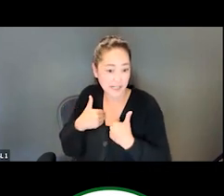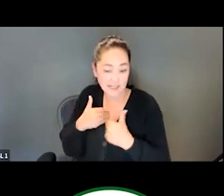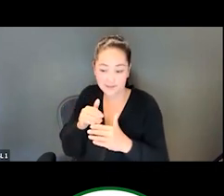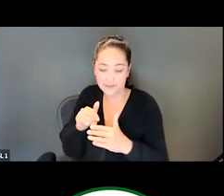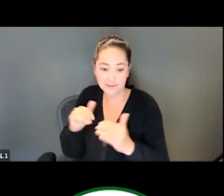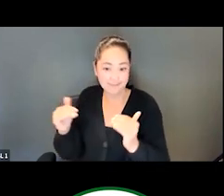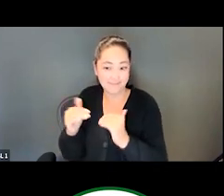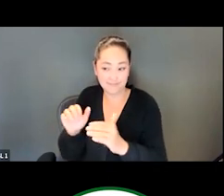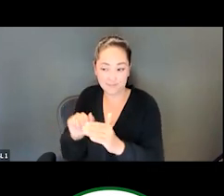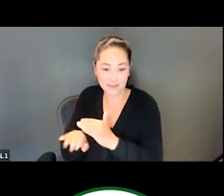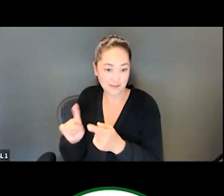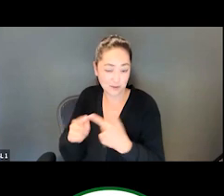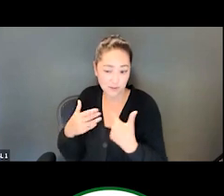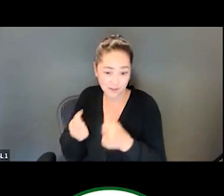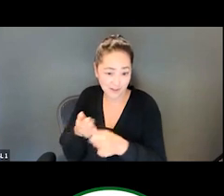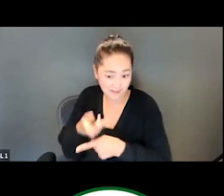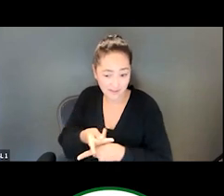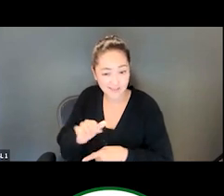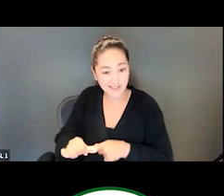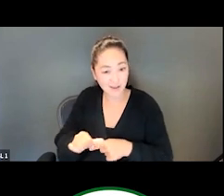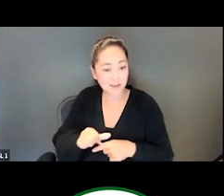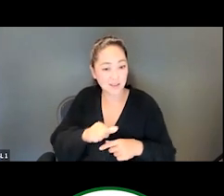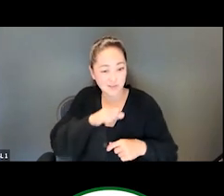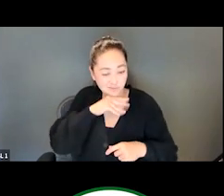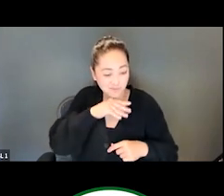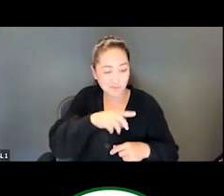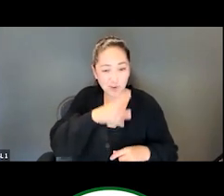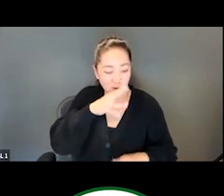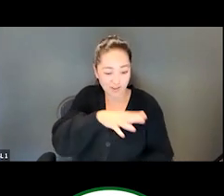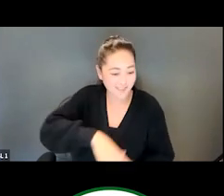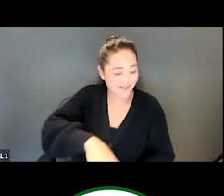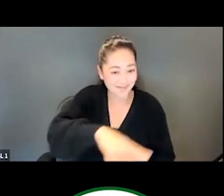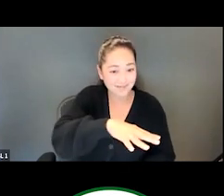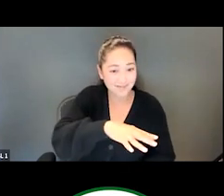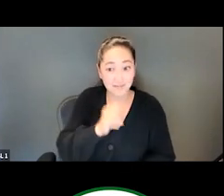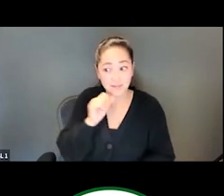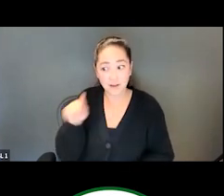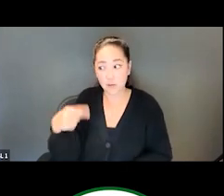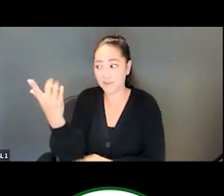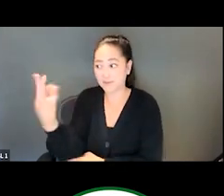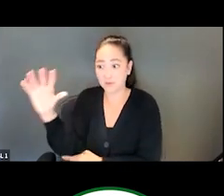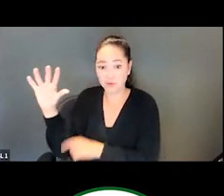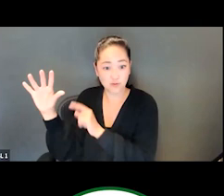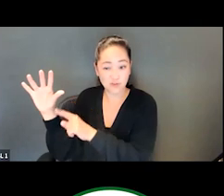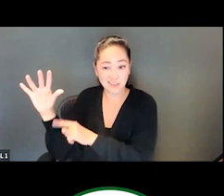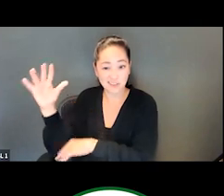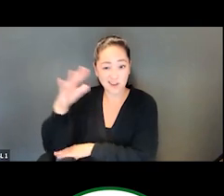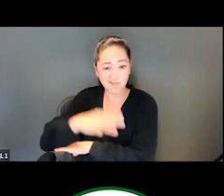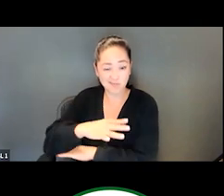that we're losing and each animal that's living in that tree that we're losing and each animal that's living in that tree that we're losing, but, we're